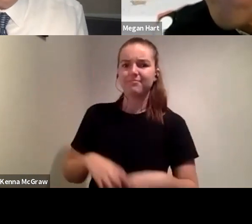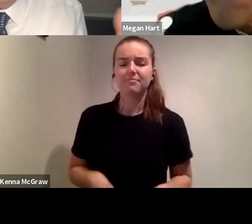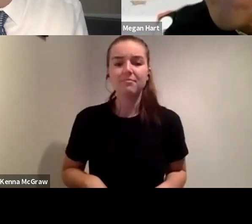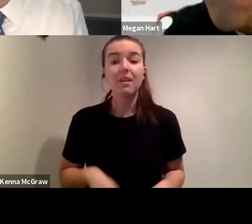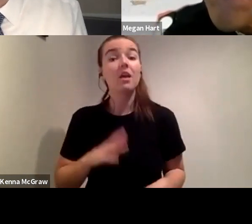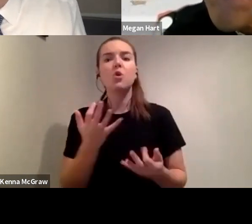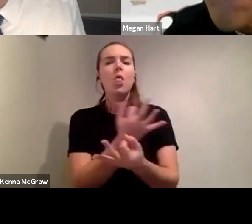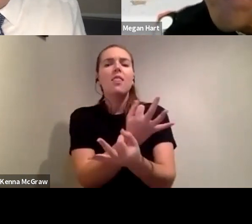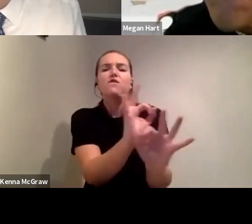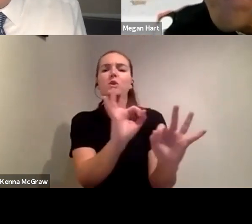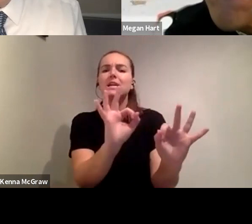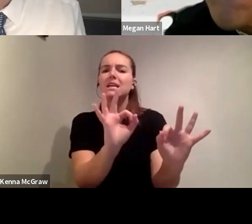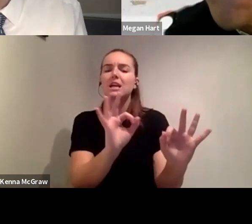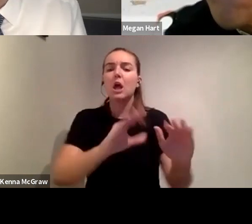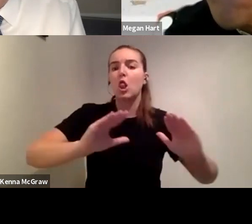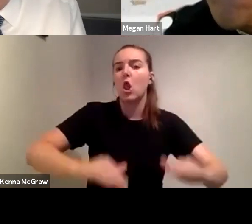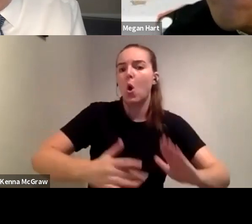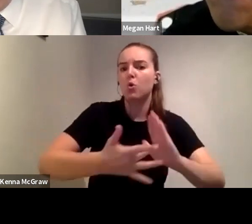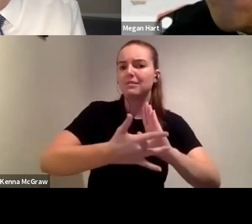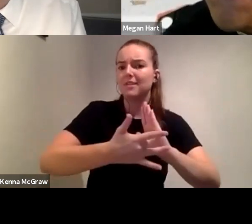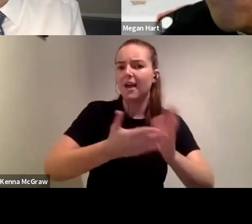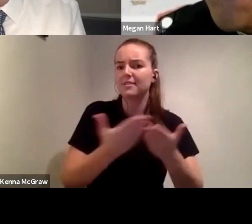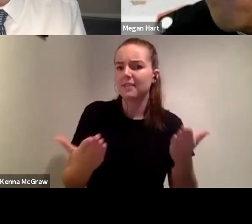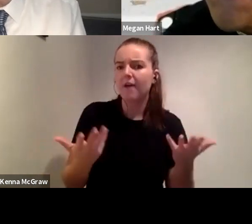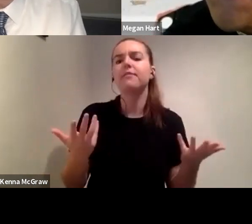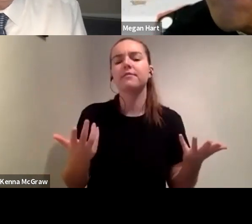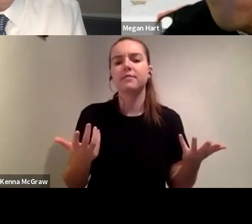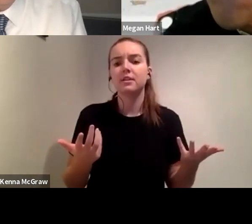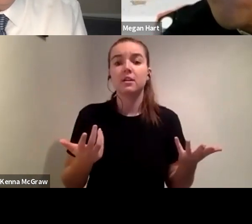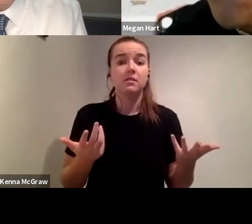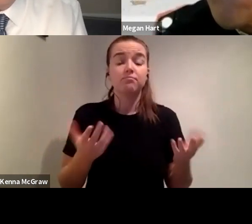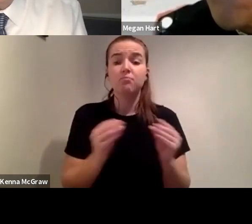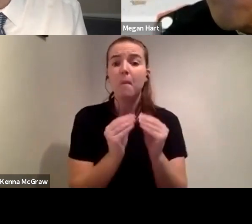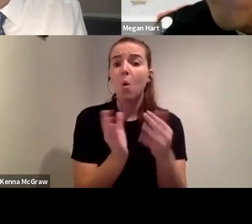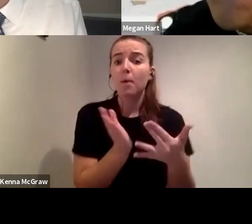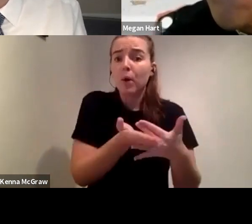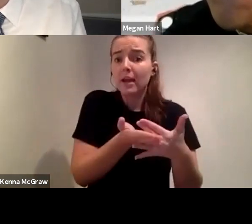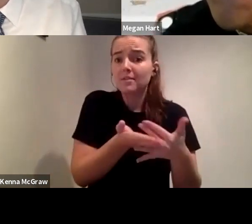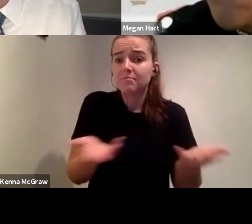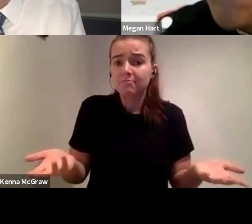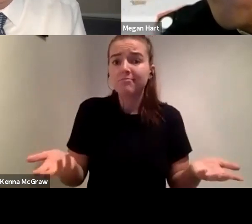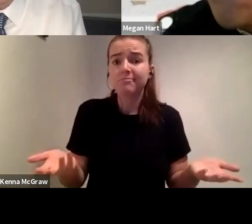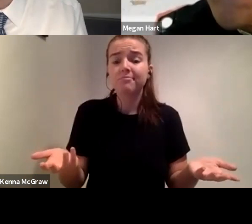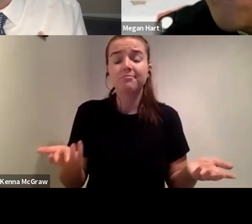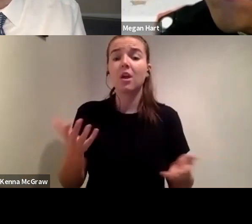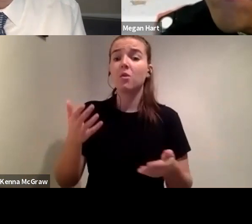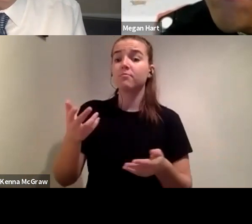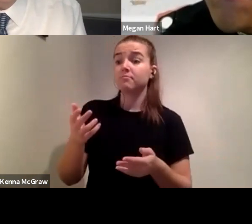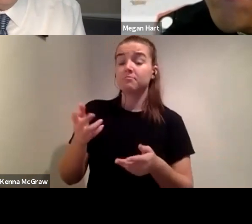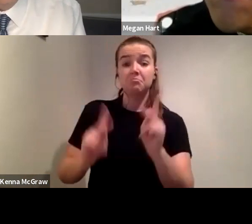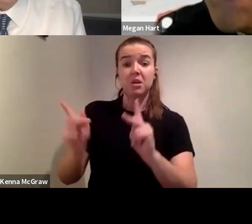If you can see better and be more productive, not a problem at all.